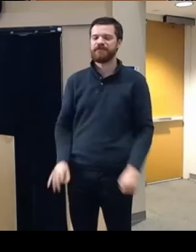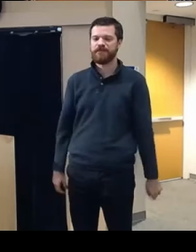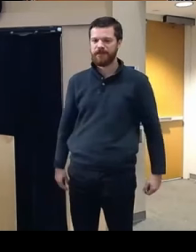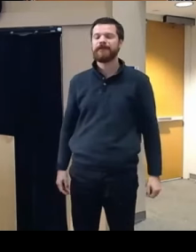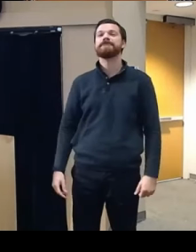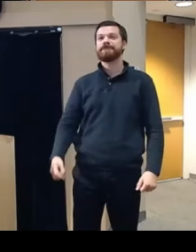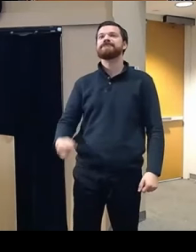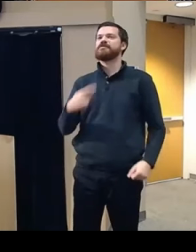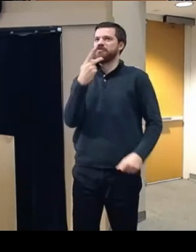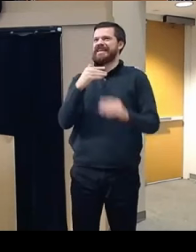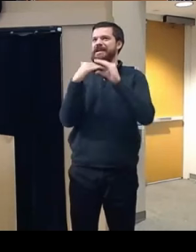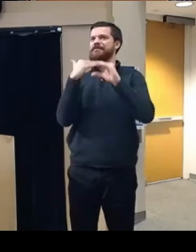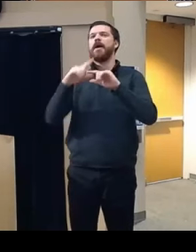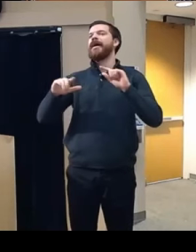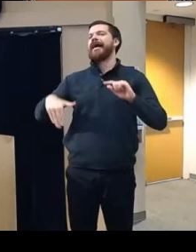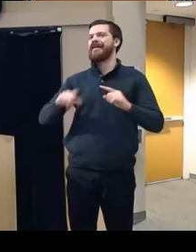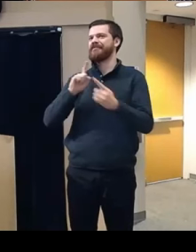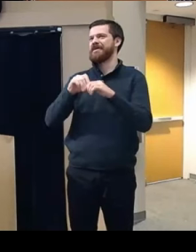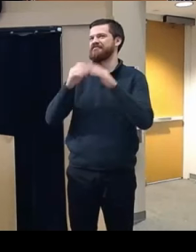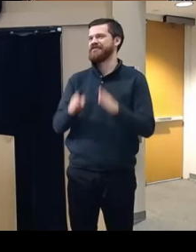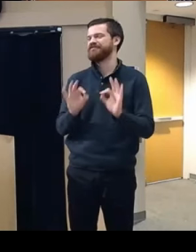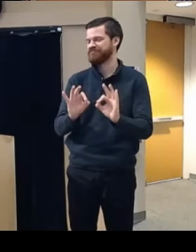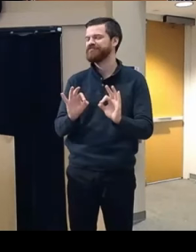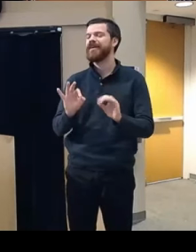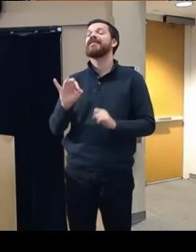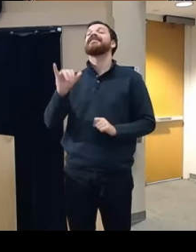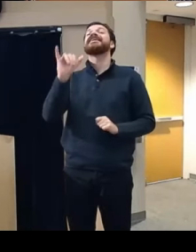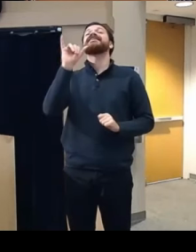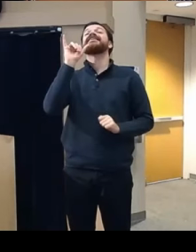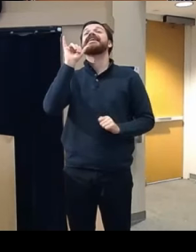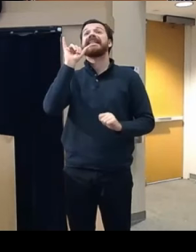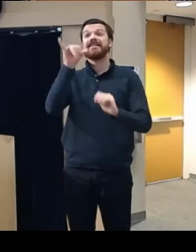we've emailed a lot but never met in person um so uh that was the older adult what older